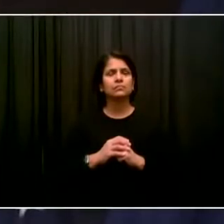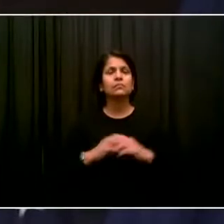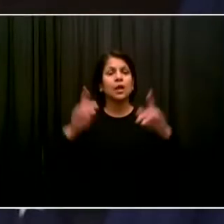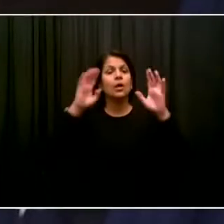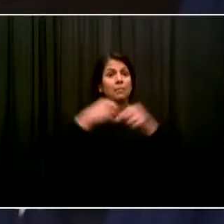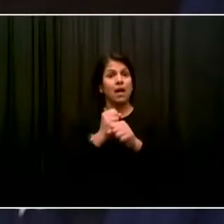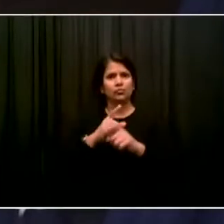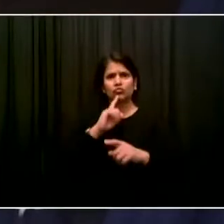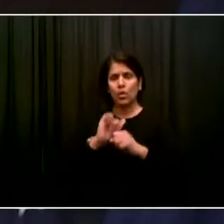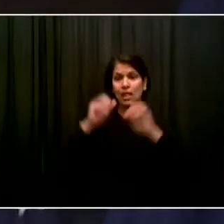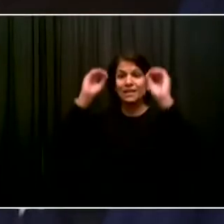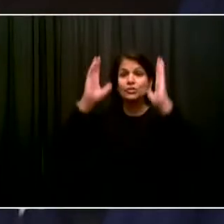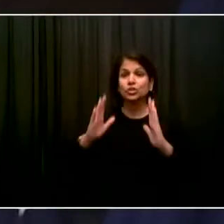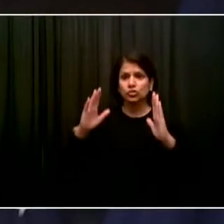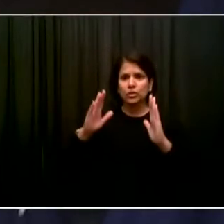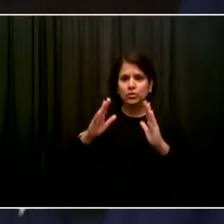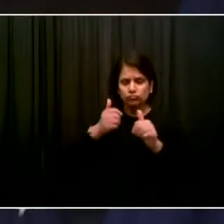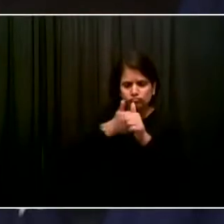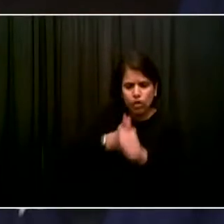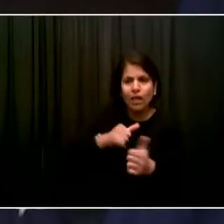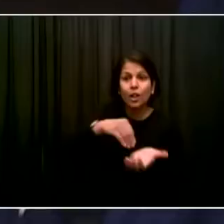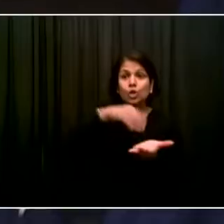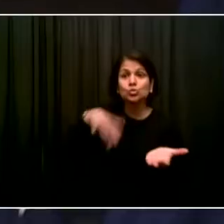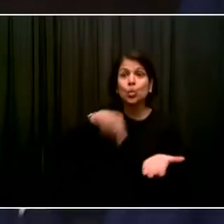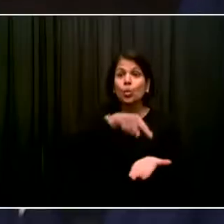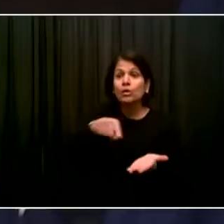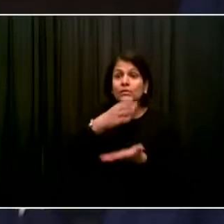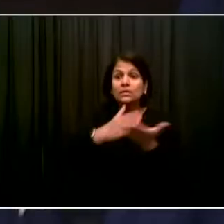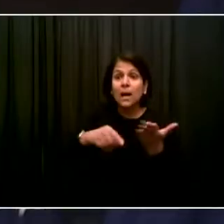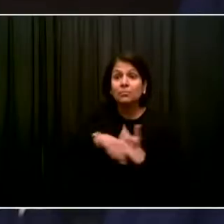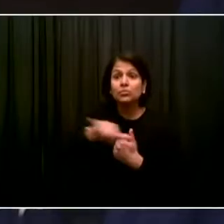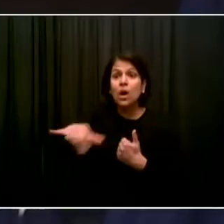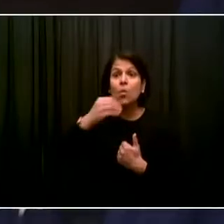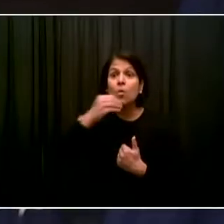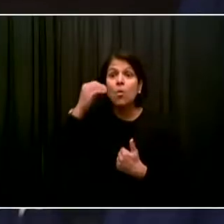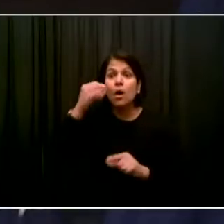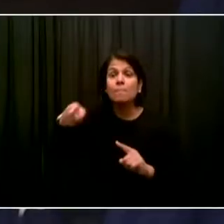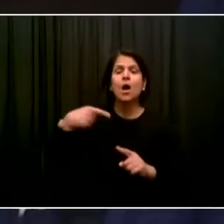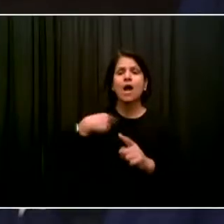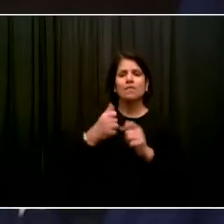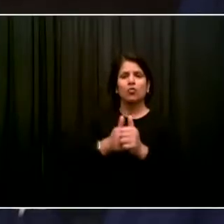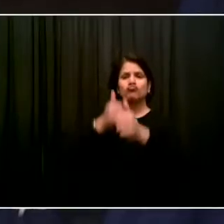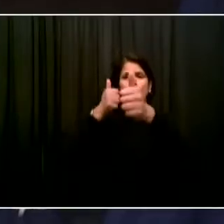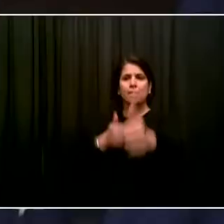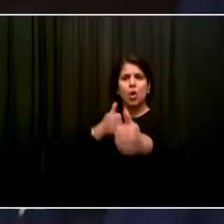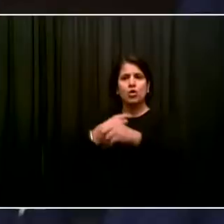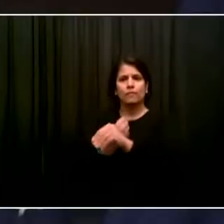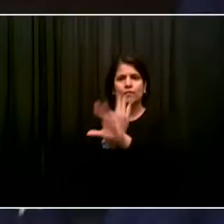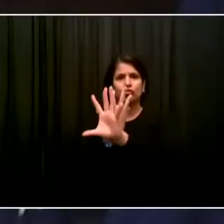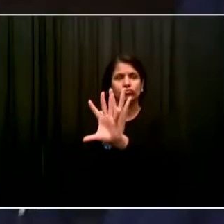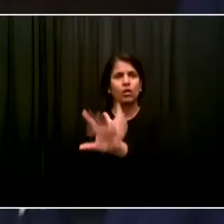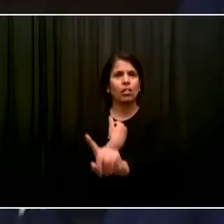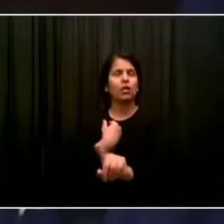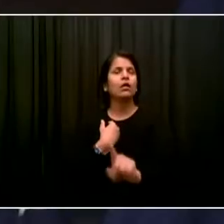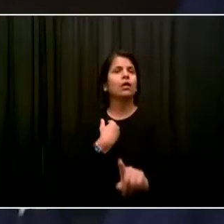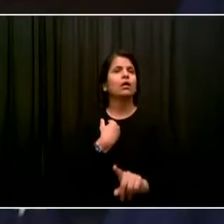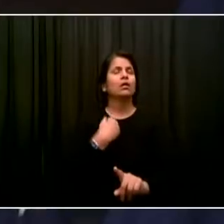TEACHER DECISIONS OR ARE YOU LOOKING AT THE LIVE STREAMING?